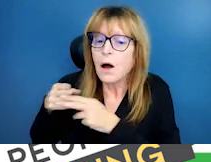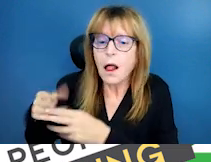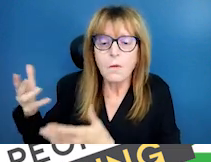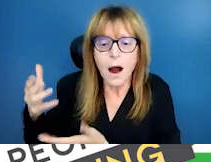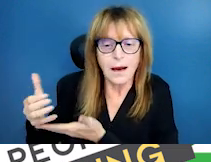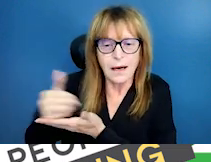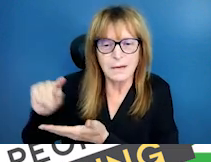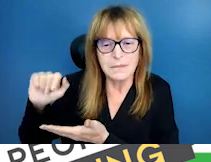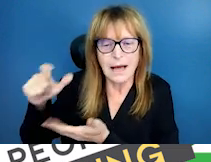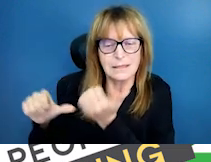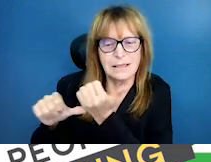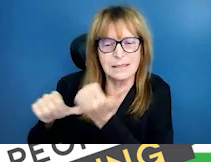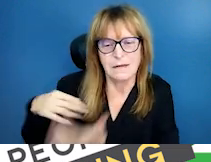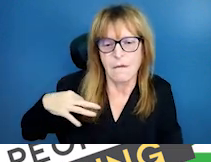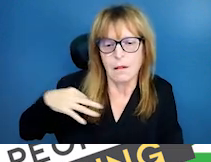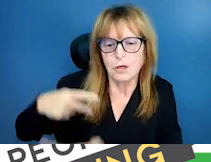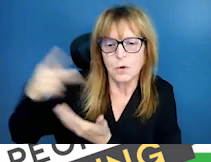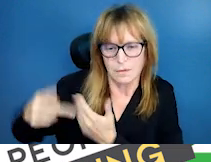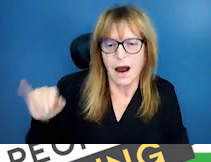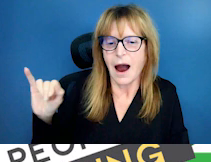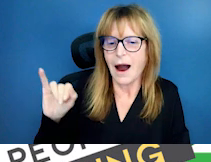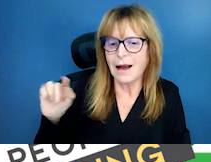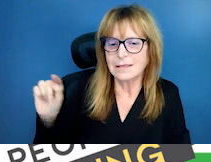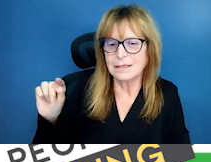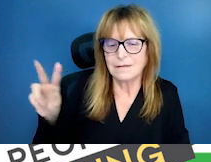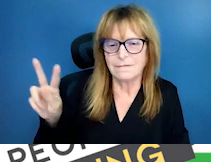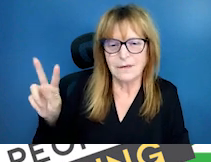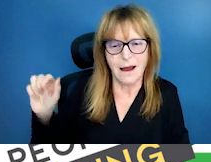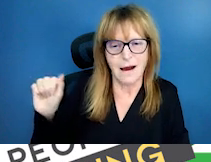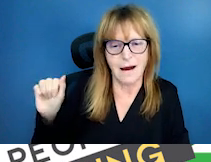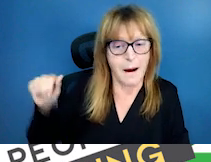We’ll go over how to find out if you’re eligible for the CVITP Grant, and how to apply.